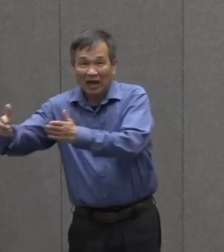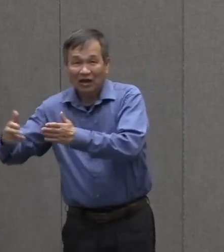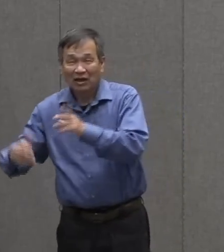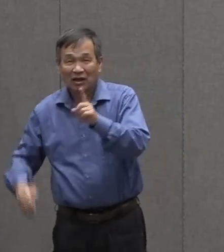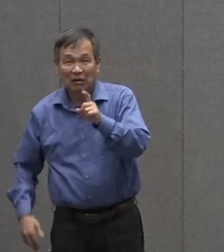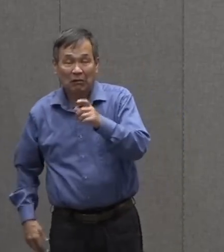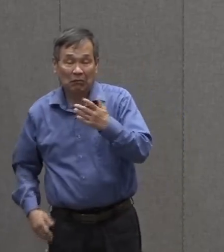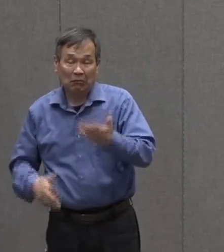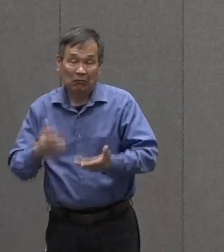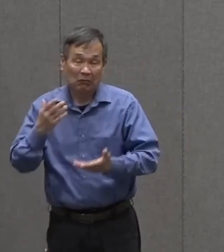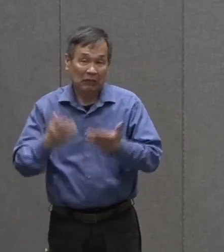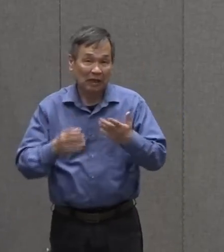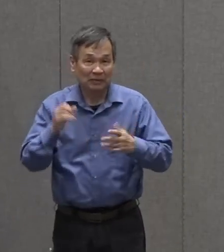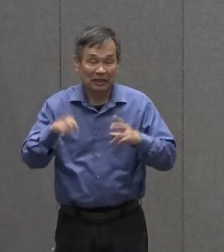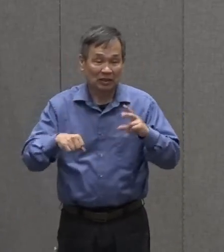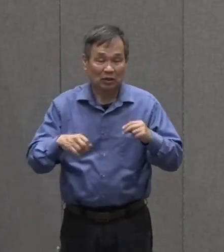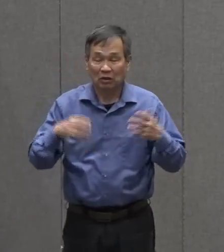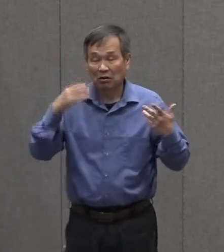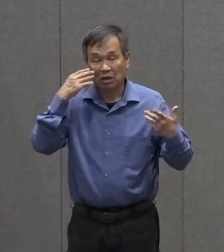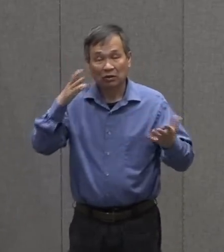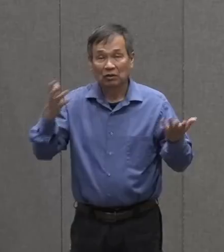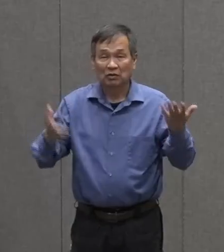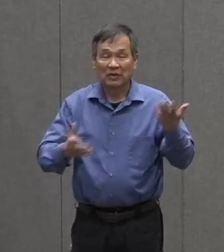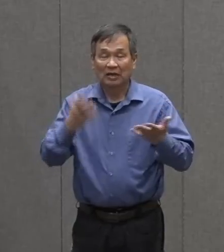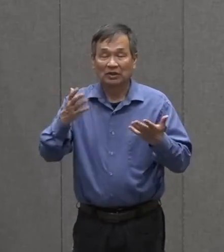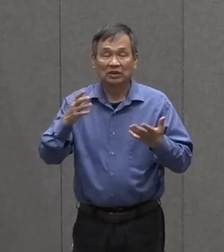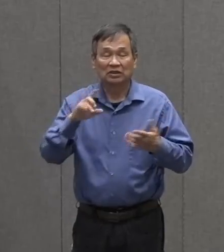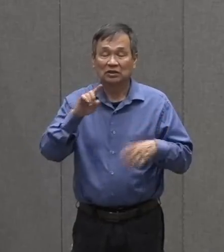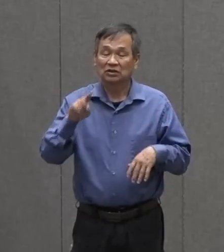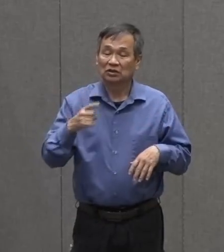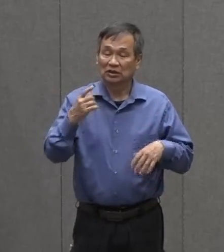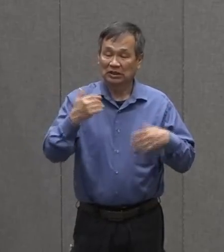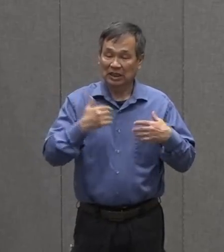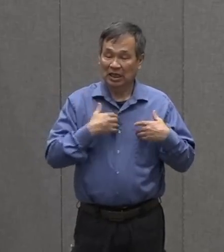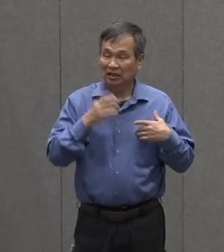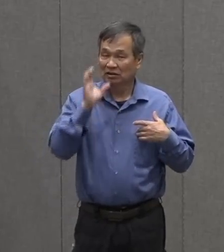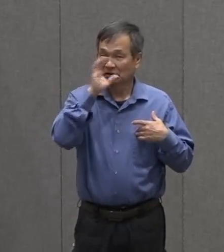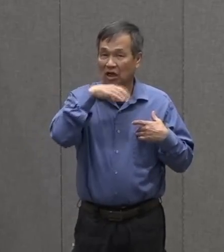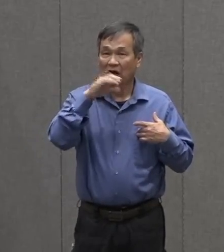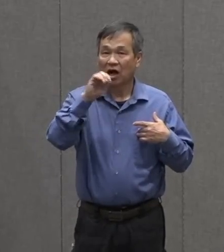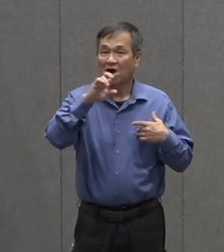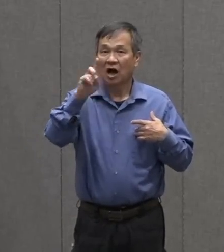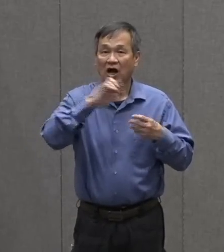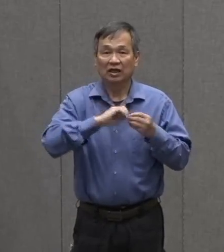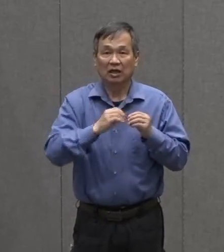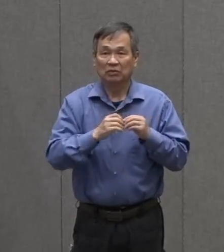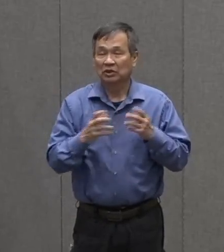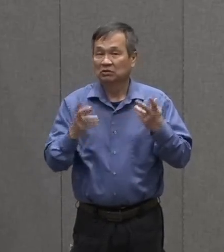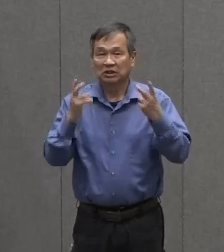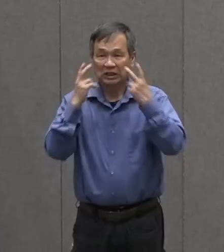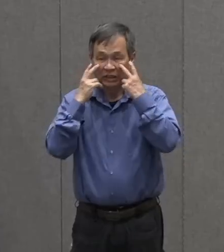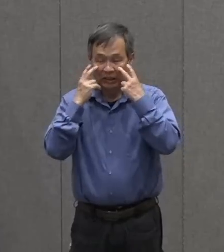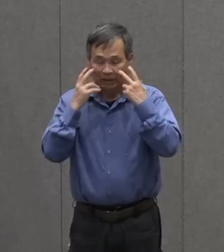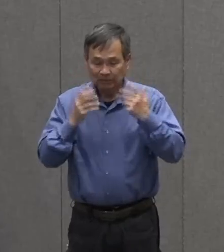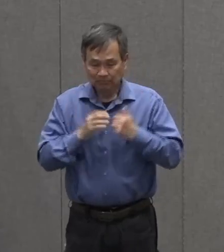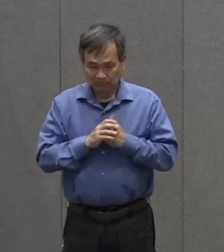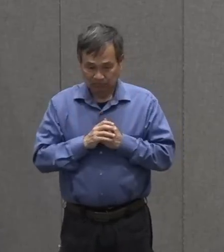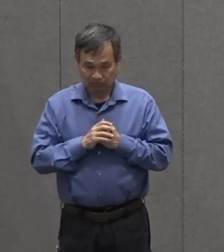Maybe, maybe it's just has an even number of factor, I'm sorry, an odd number of factors. Let's see. Let's try a next few.